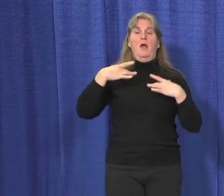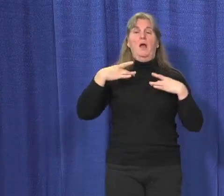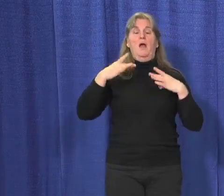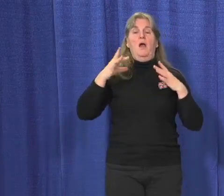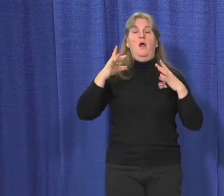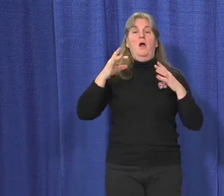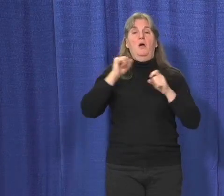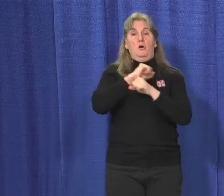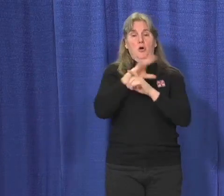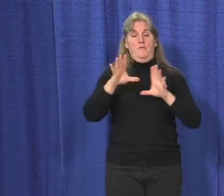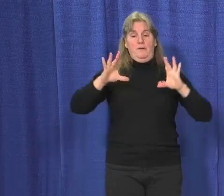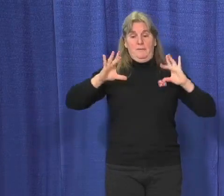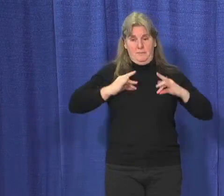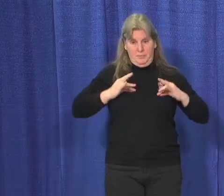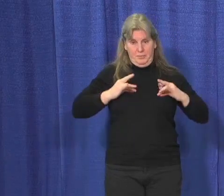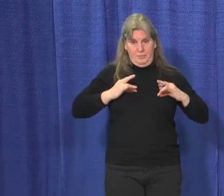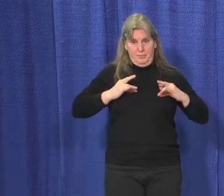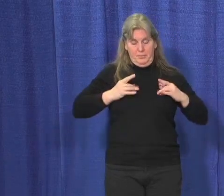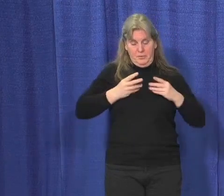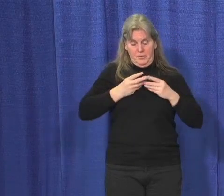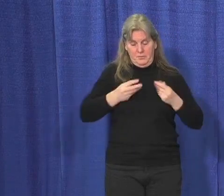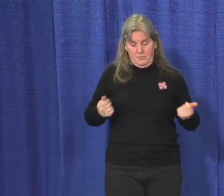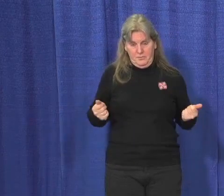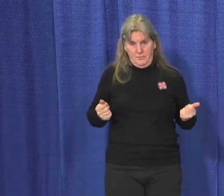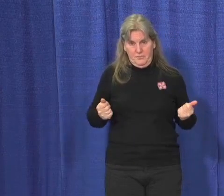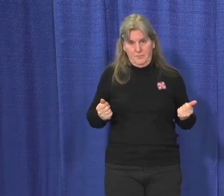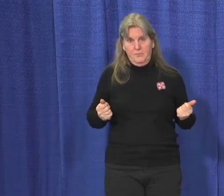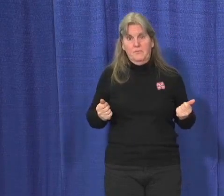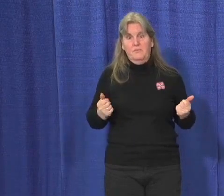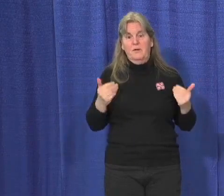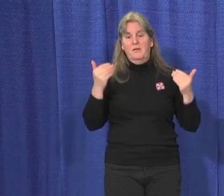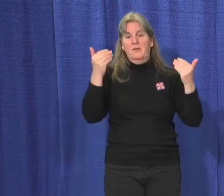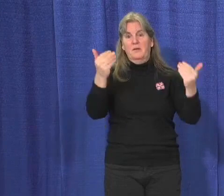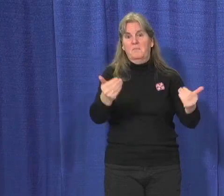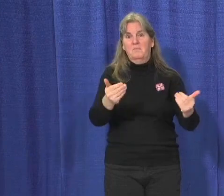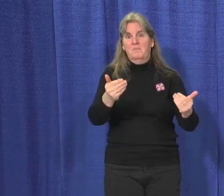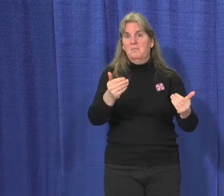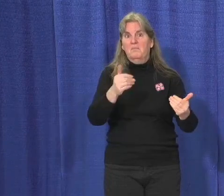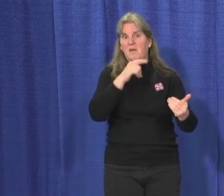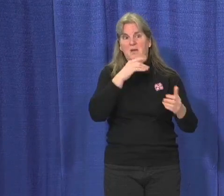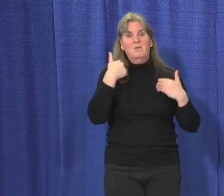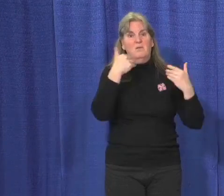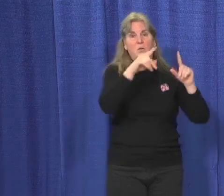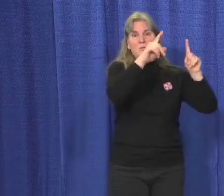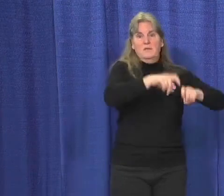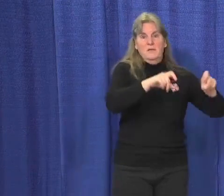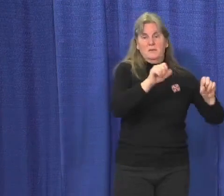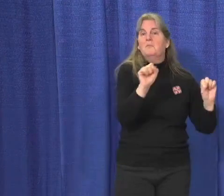self isolation and gotten over it and never came forward for